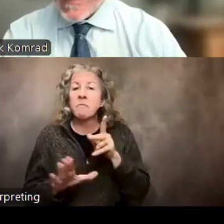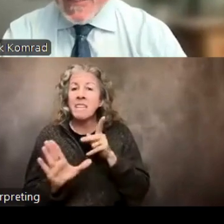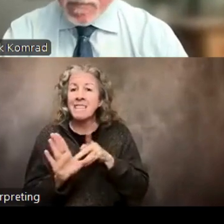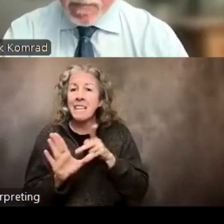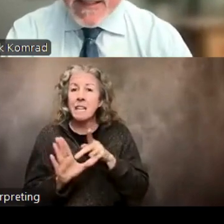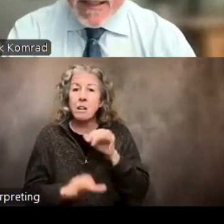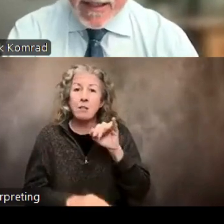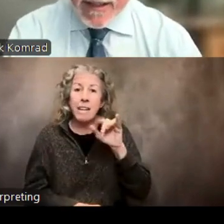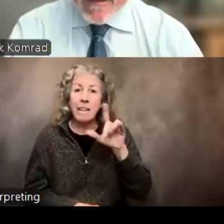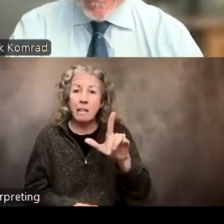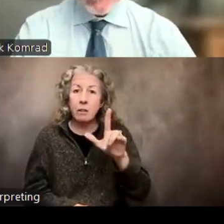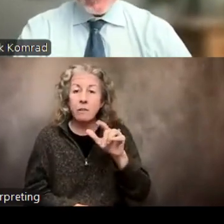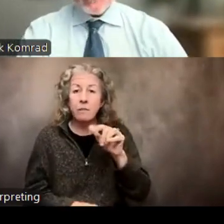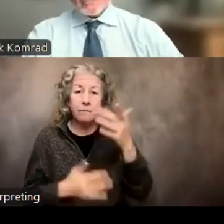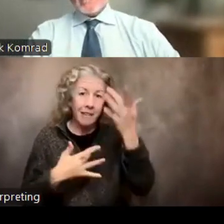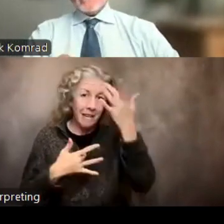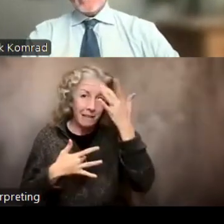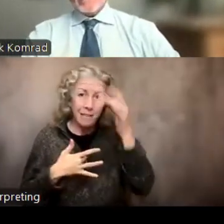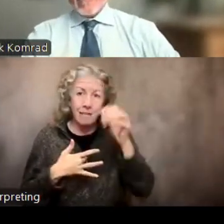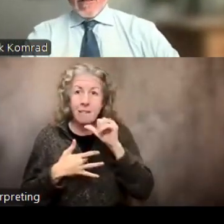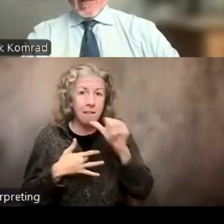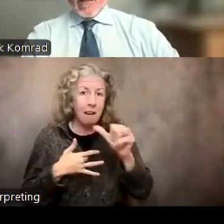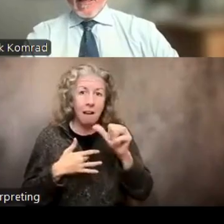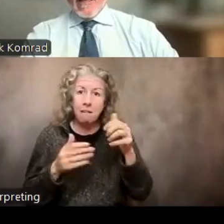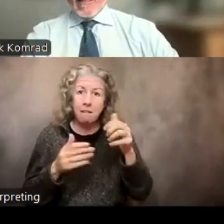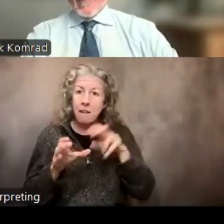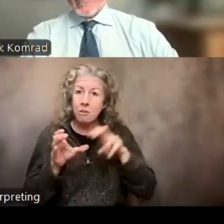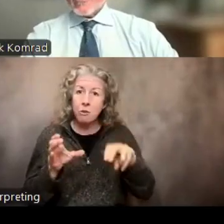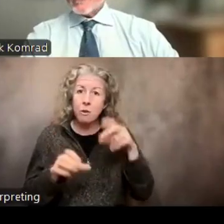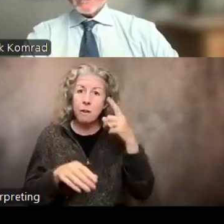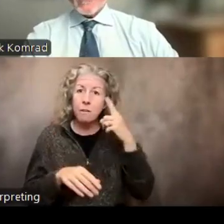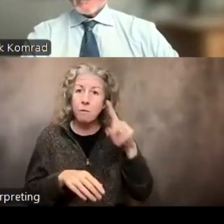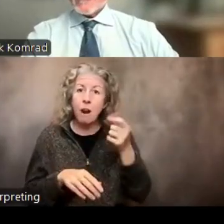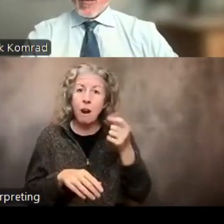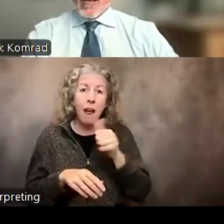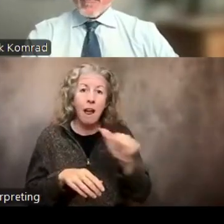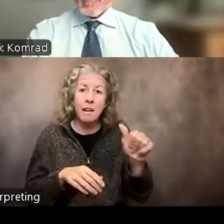explicitly excluded in any of these jurisdictions. However,